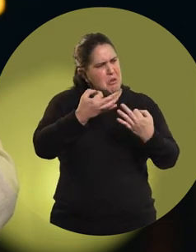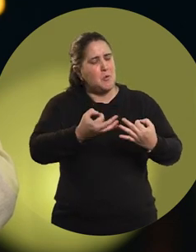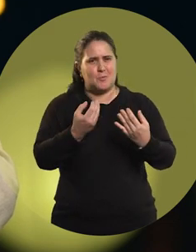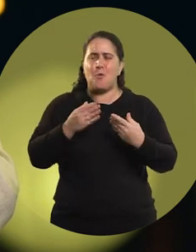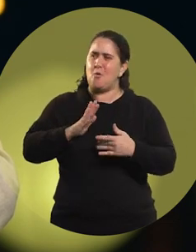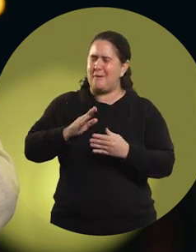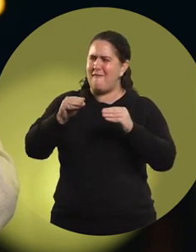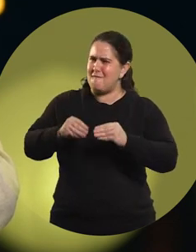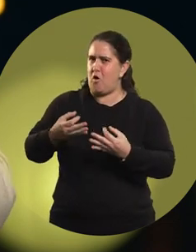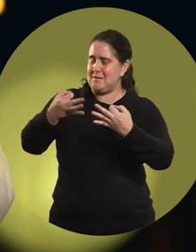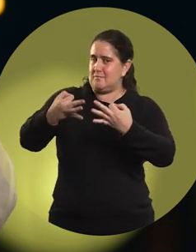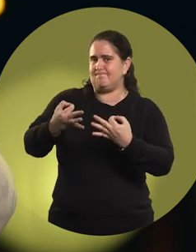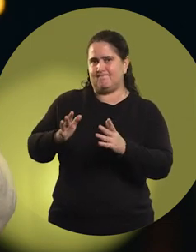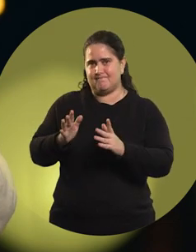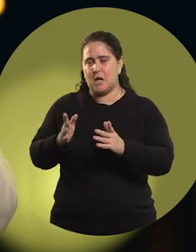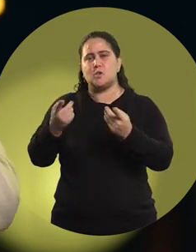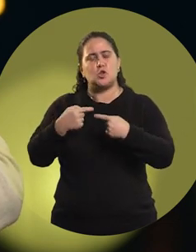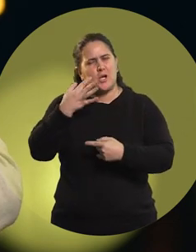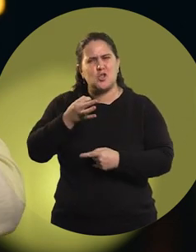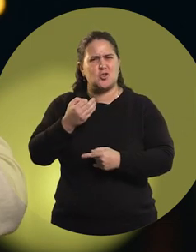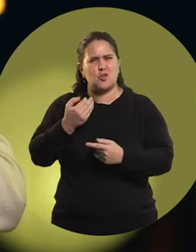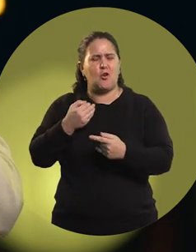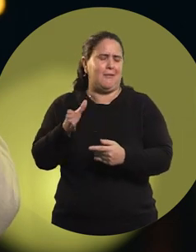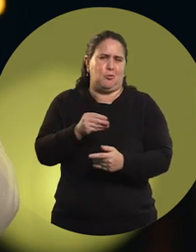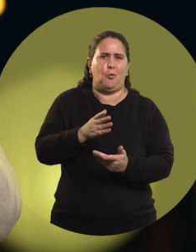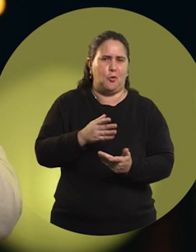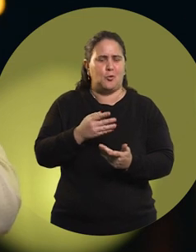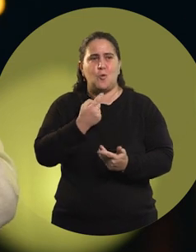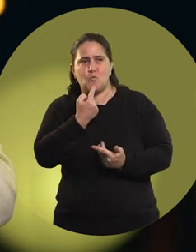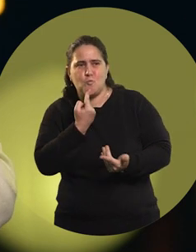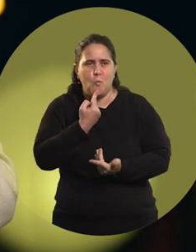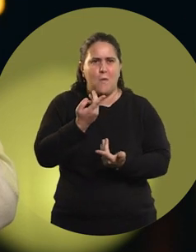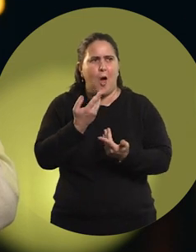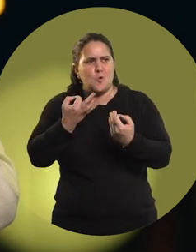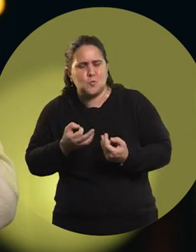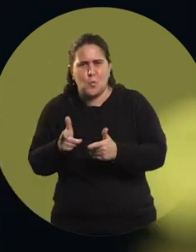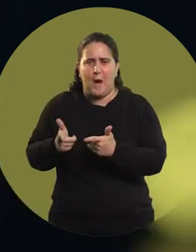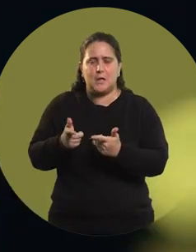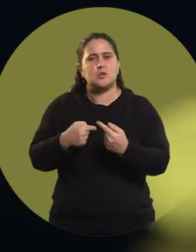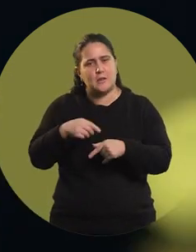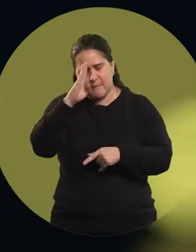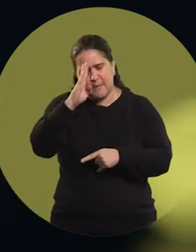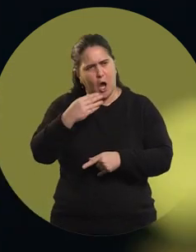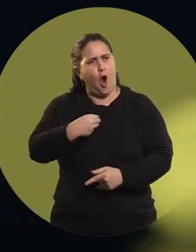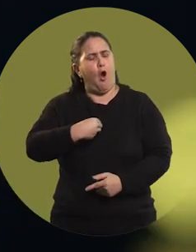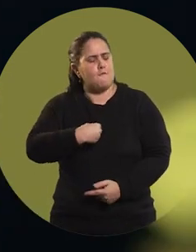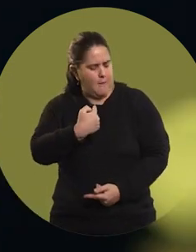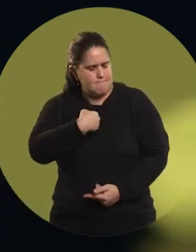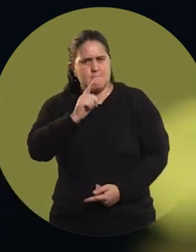but I think it happens to all of us: insecurities, doubts. And you have to learn to believe in yourself,